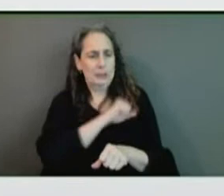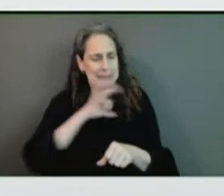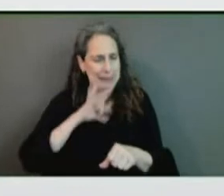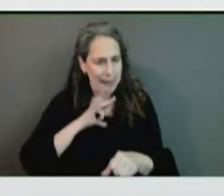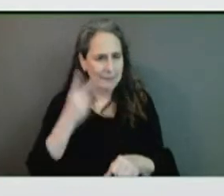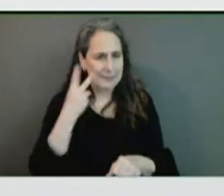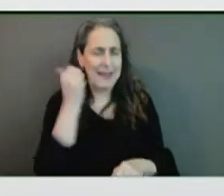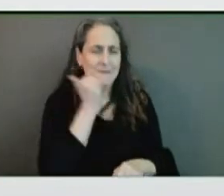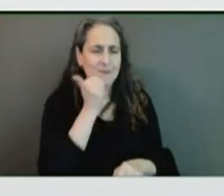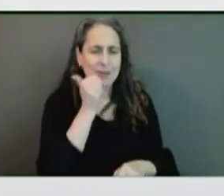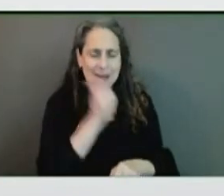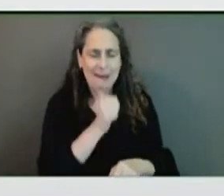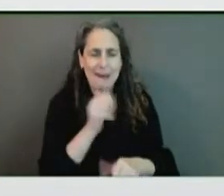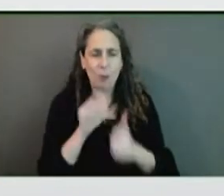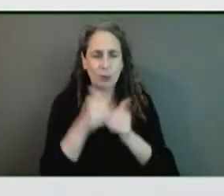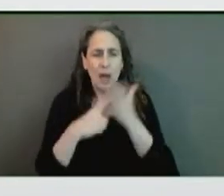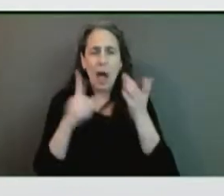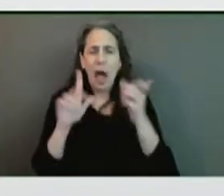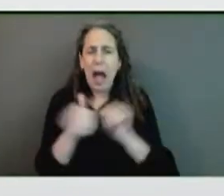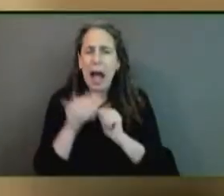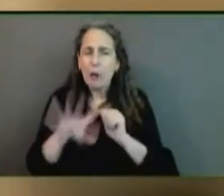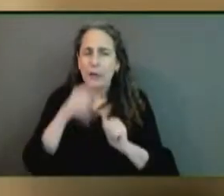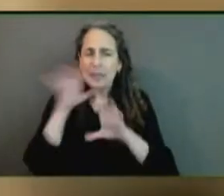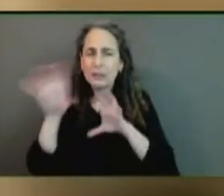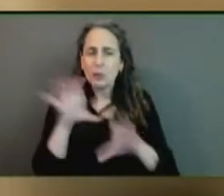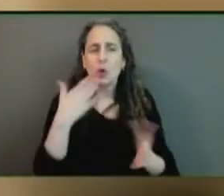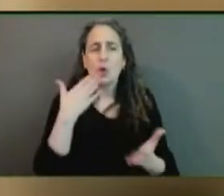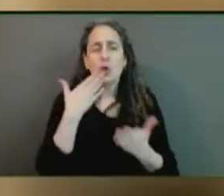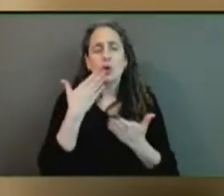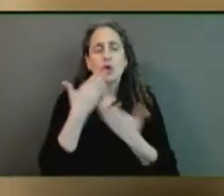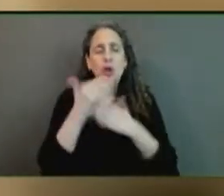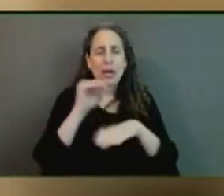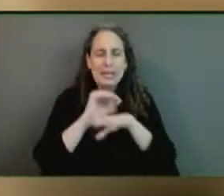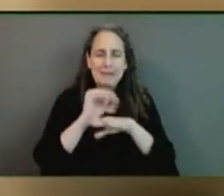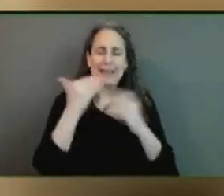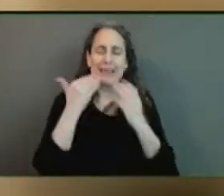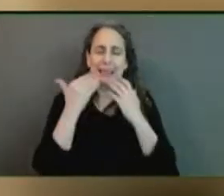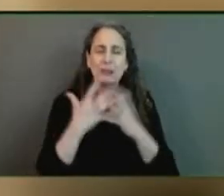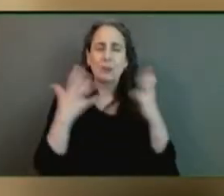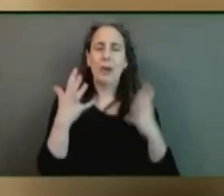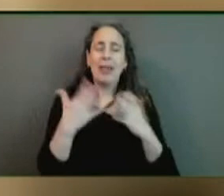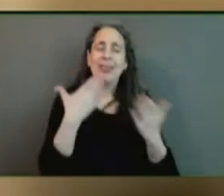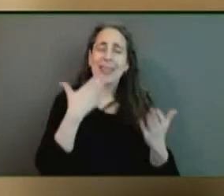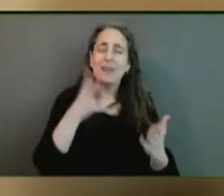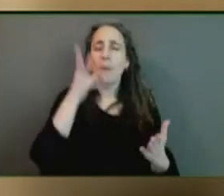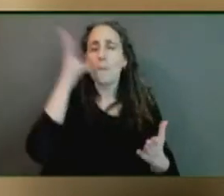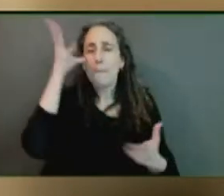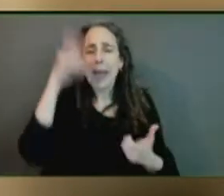going on in schools every day. How are the kids doing? Good